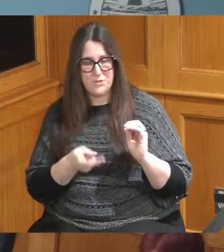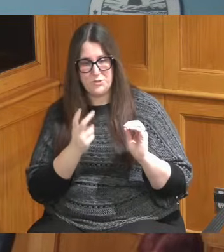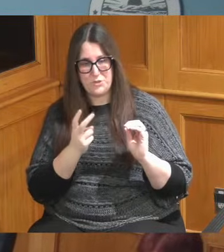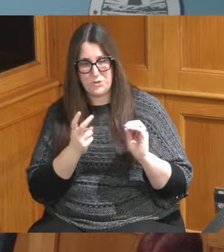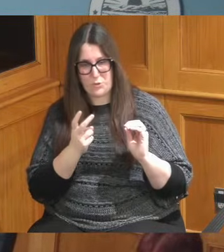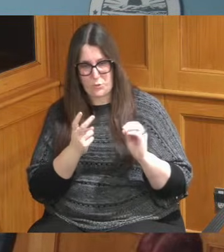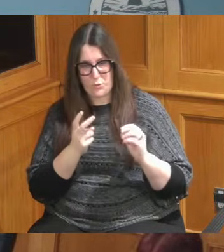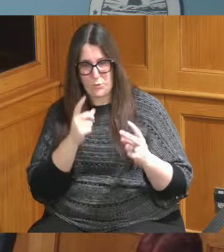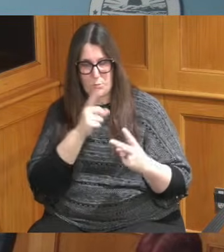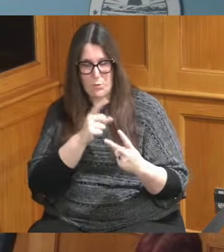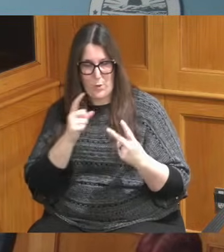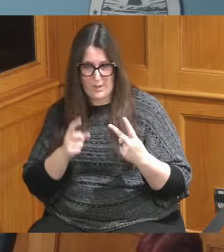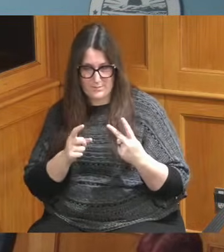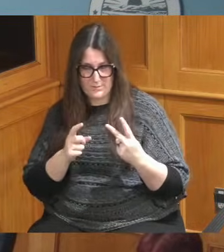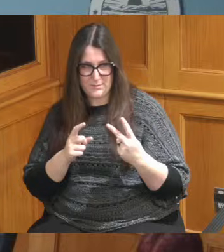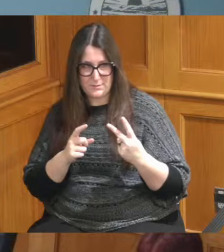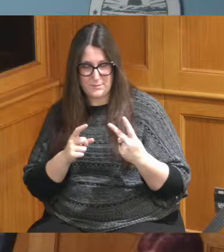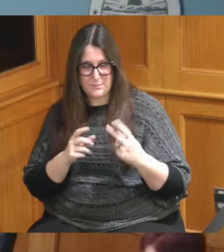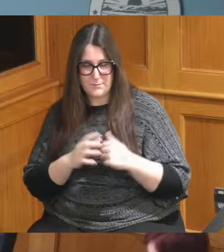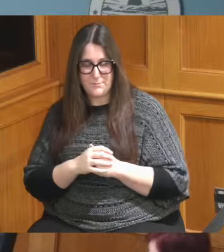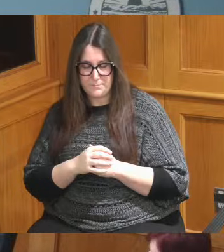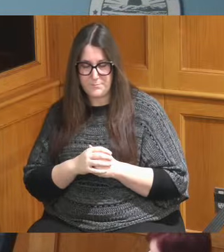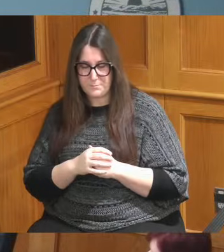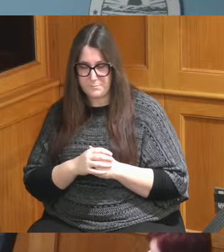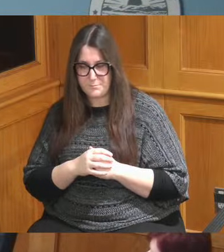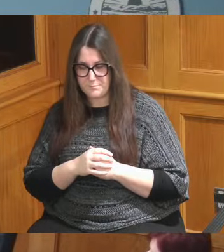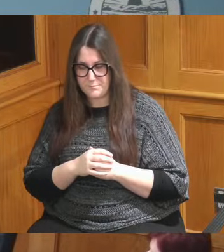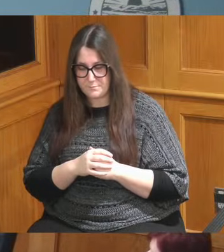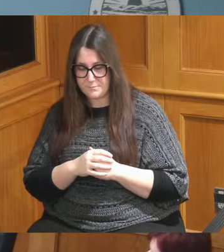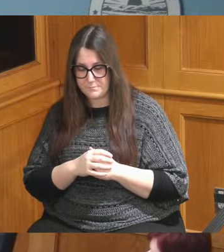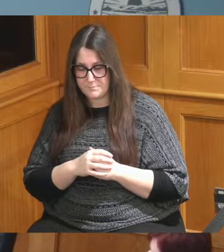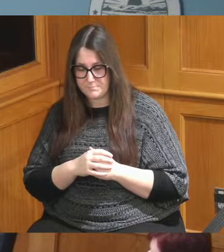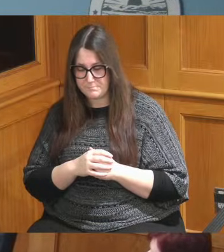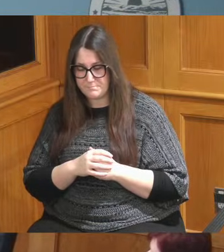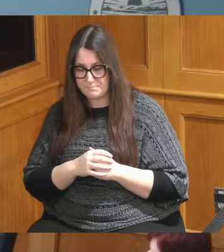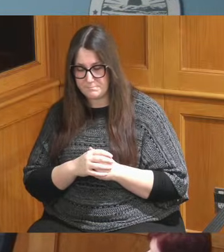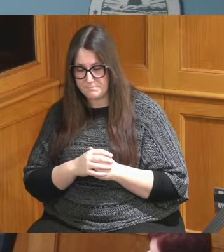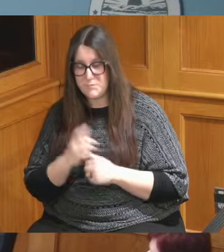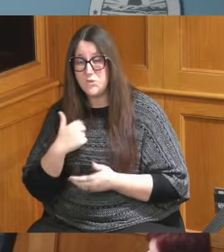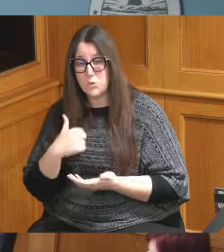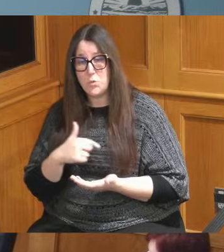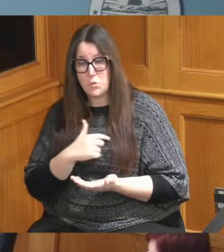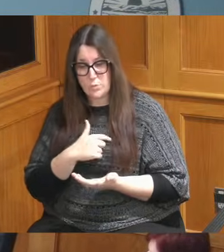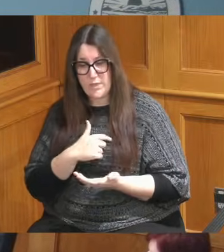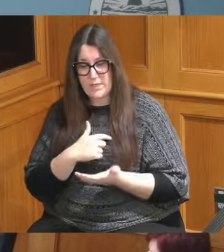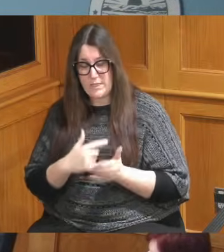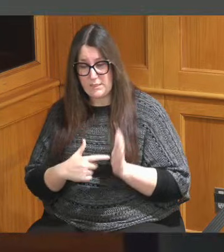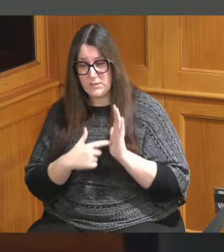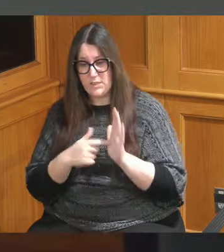that each Commissioner has has raised. two things. Number one, we did indicate back in December to